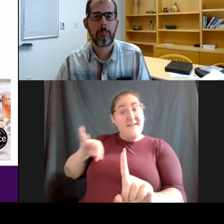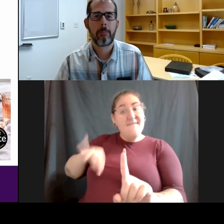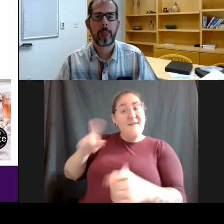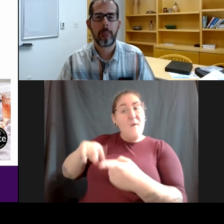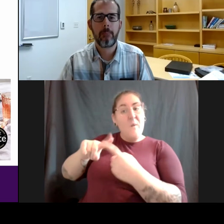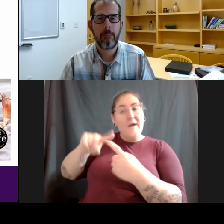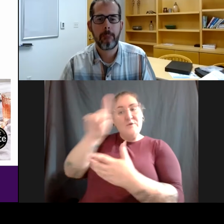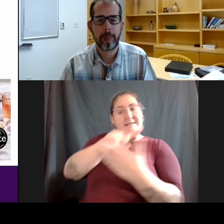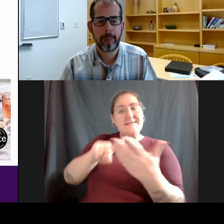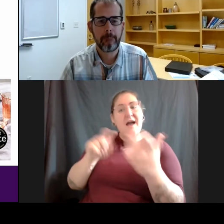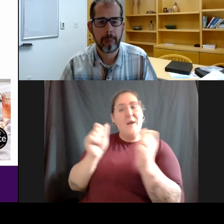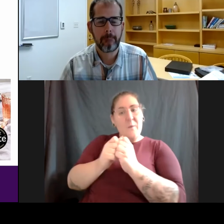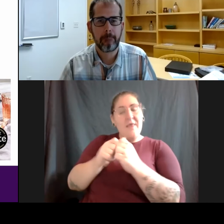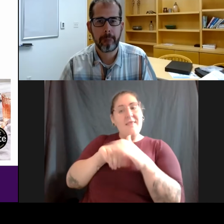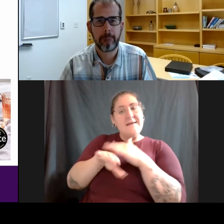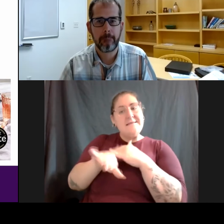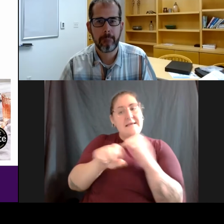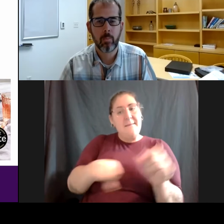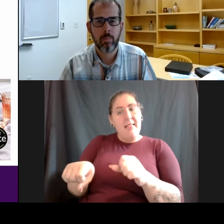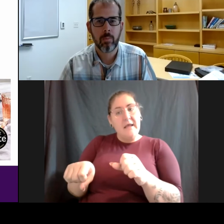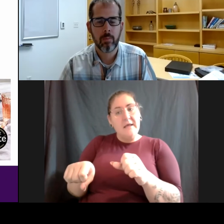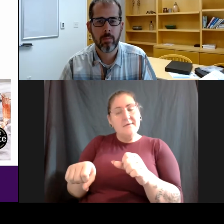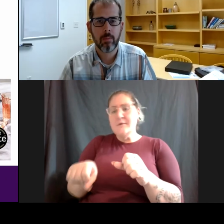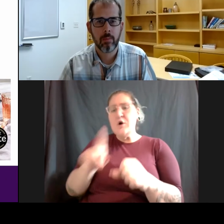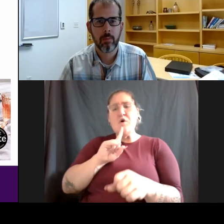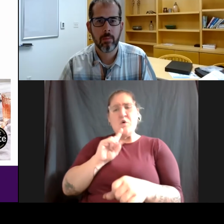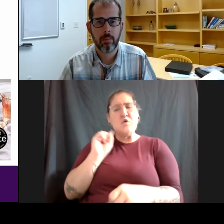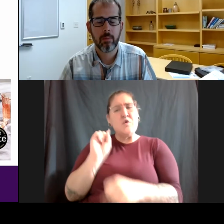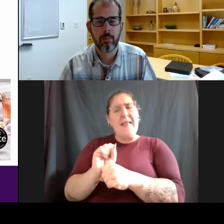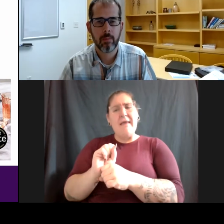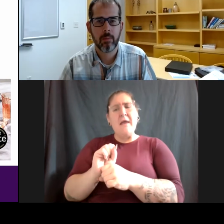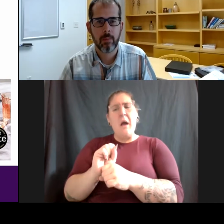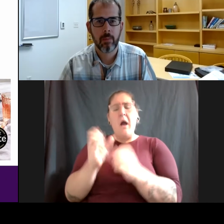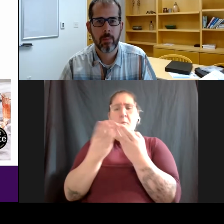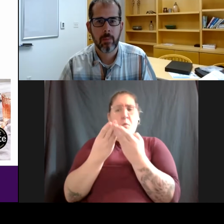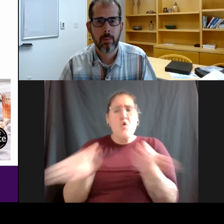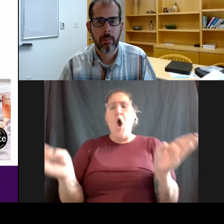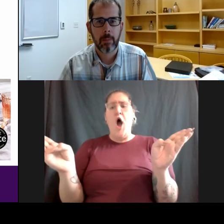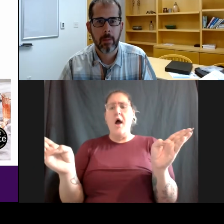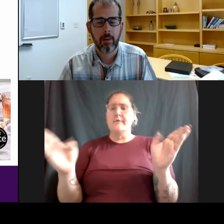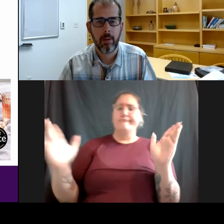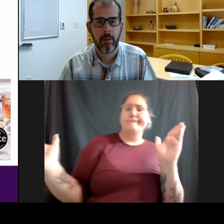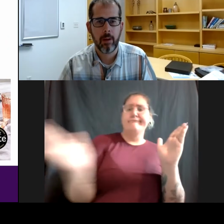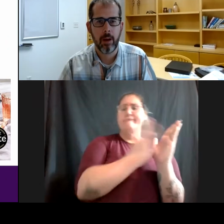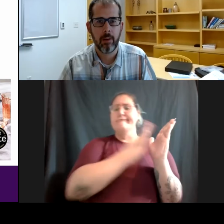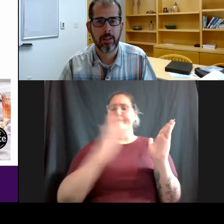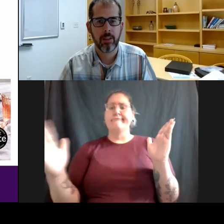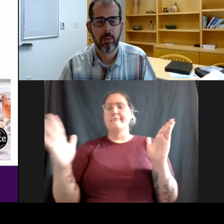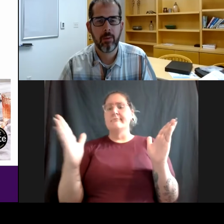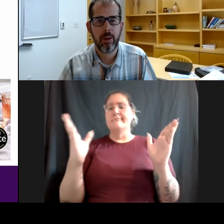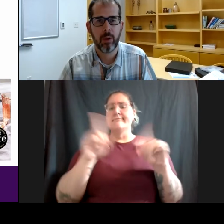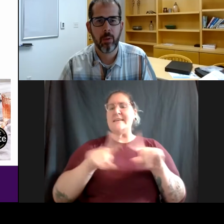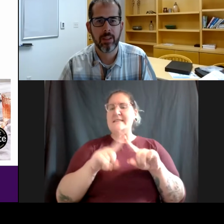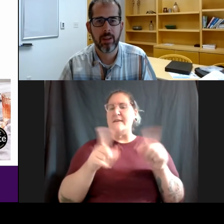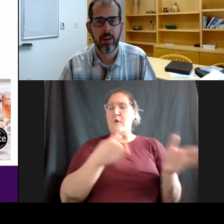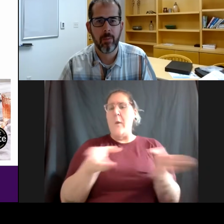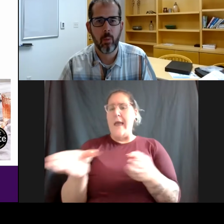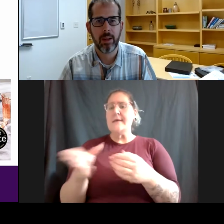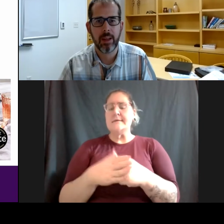broad it is for usability as well as accessibility. >> Jonathan: Great, we do have one question,